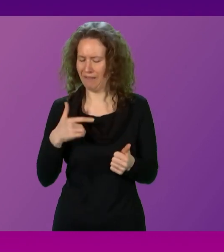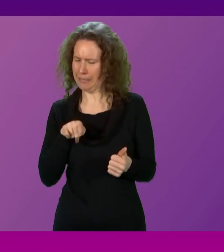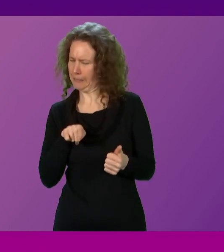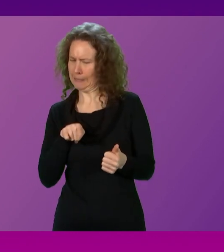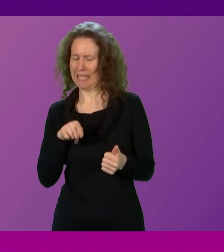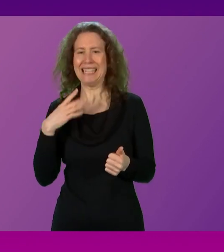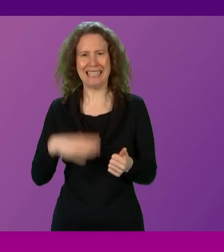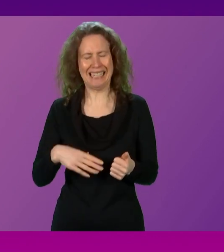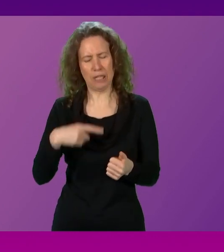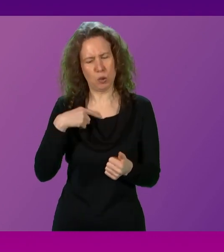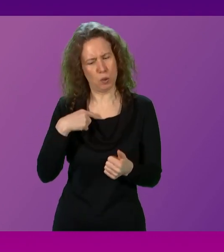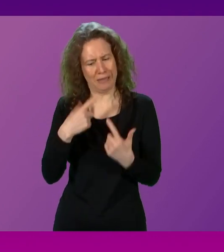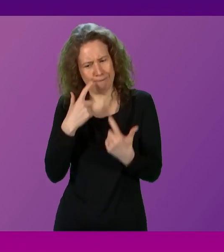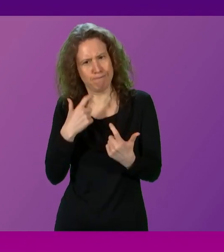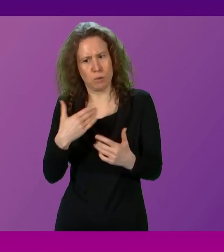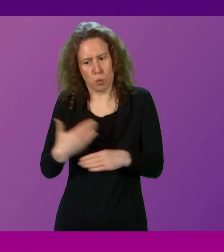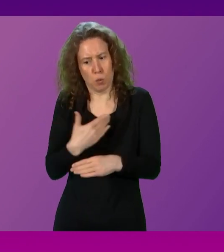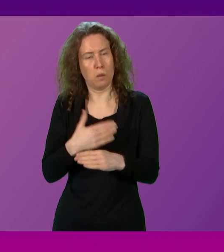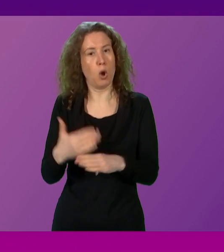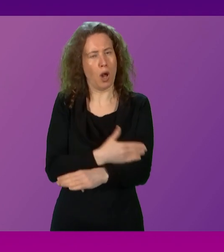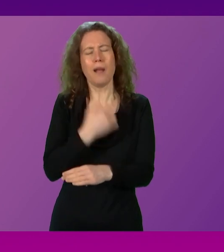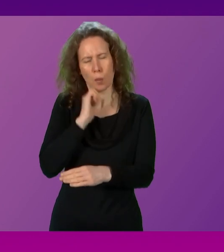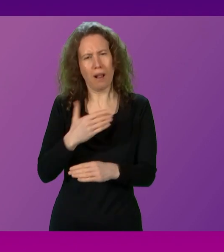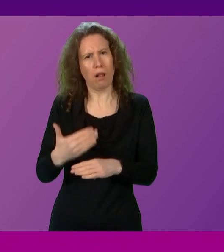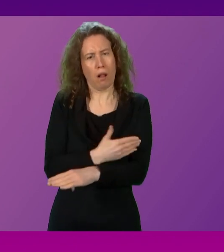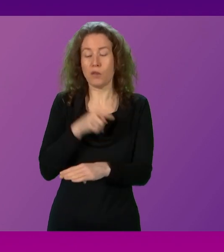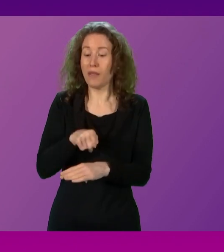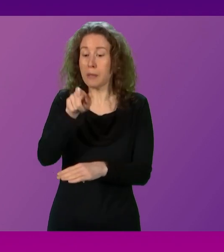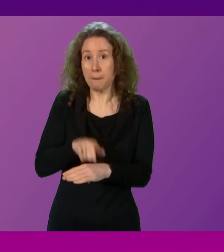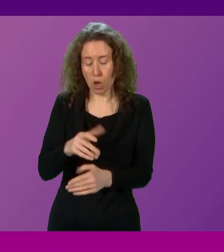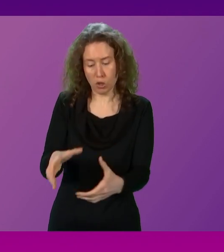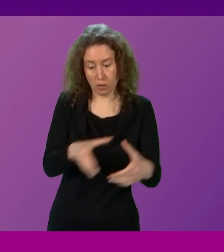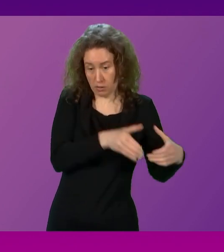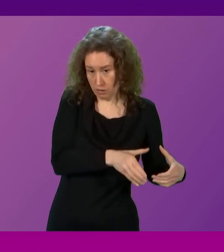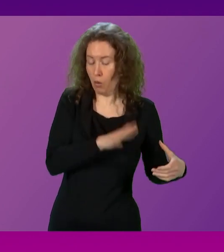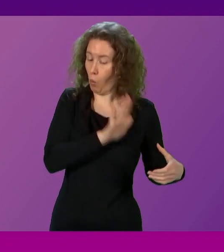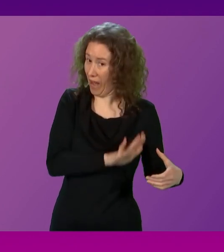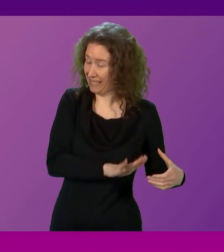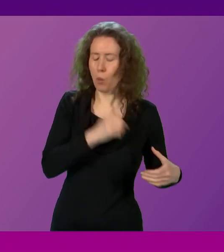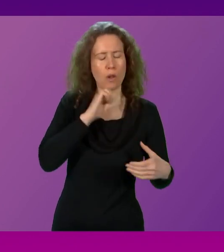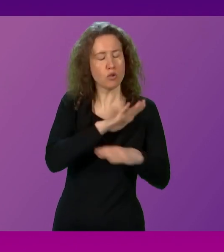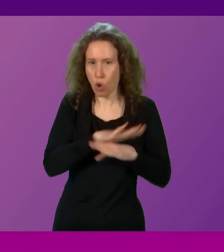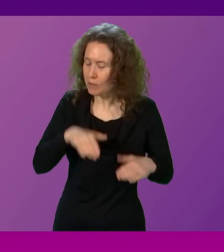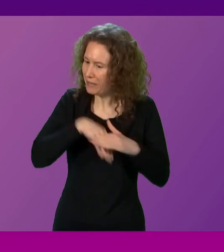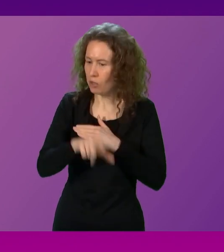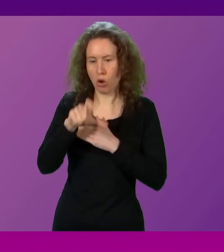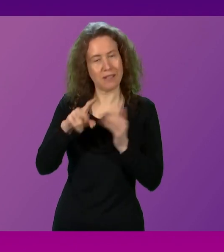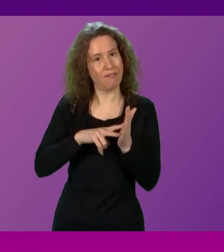is required more quickly. The prisoner will not be incarcerated in Cornton Vale women’s prison.